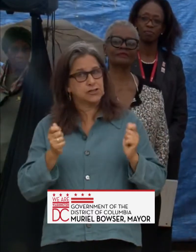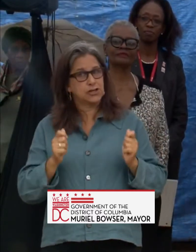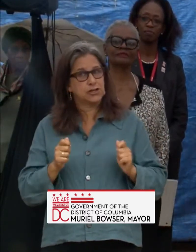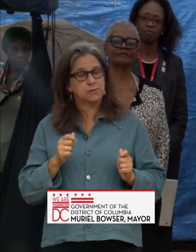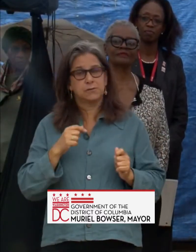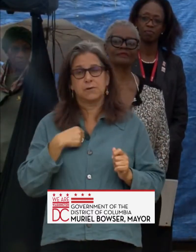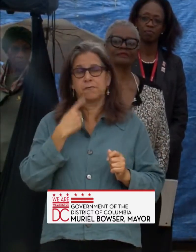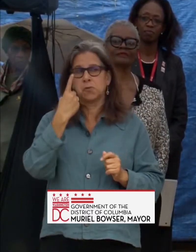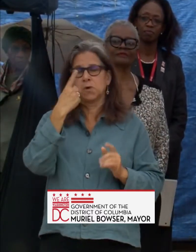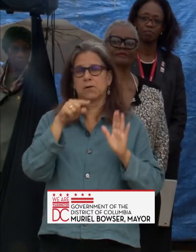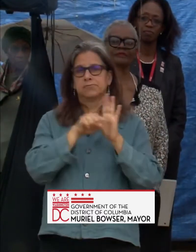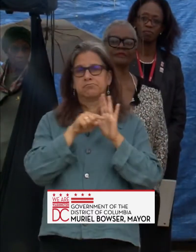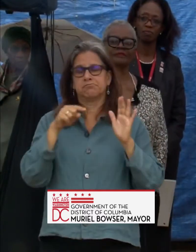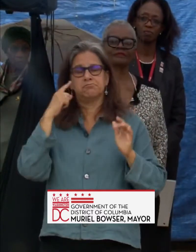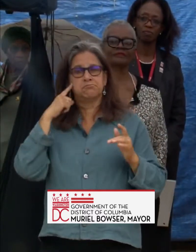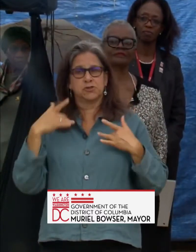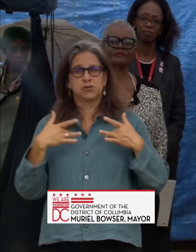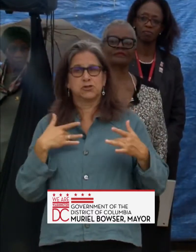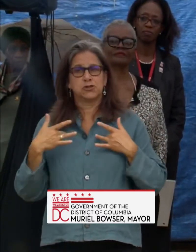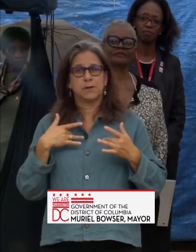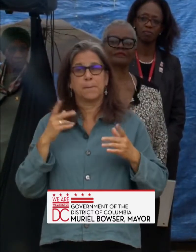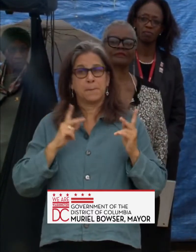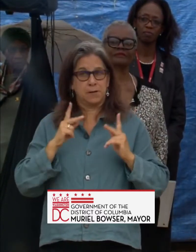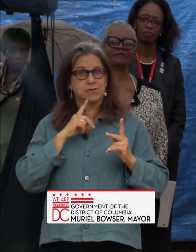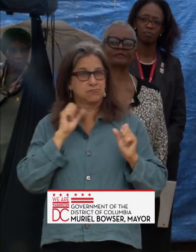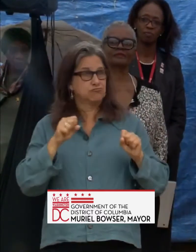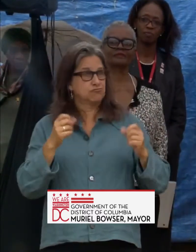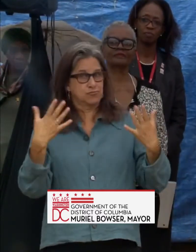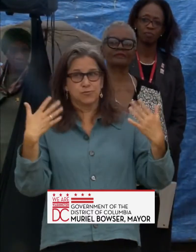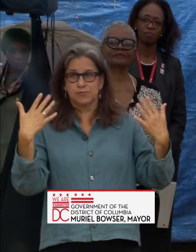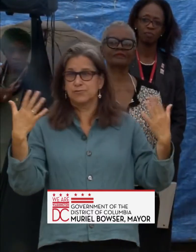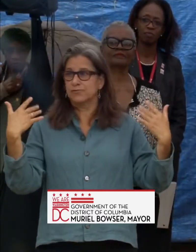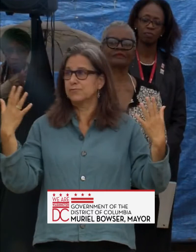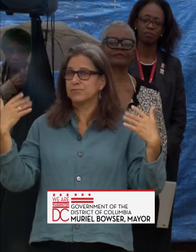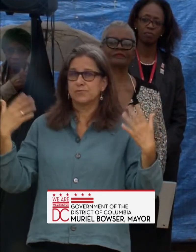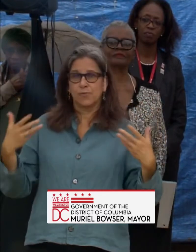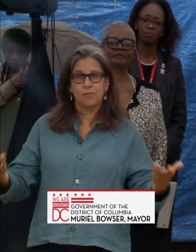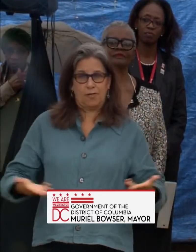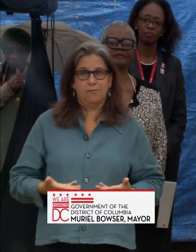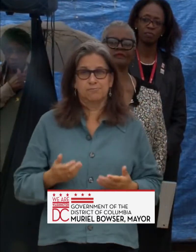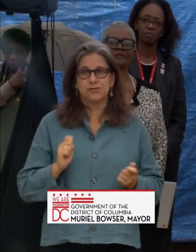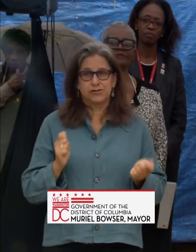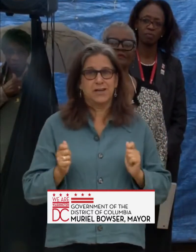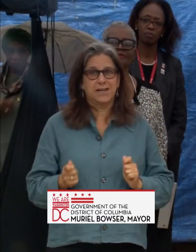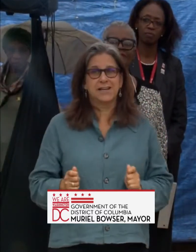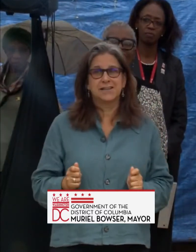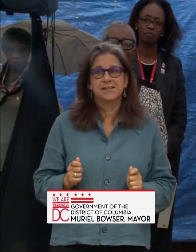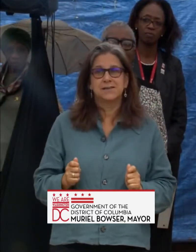PEOPLE WILL BE WELCOMED, BUT THEY WERE WORRIED THAT THE CITY WILL FOLLOW THROUGH ON THE MANAGEMENT OF THIS BUILDING FROM